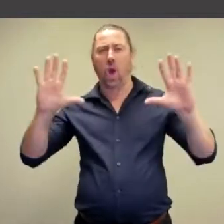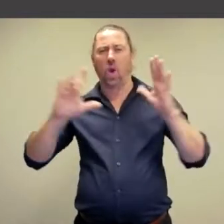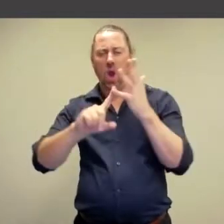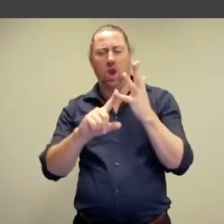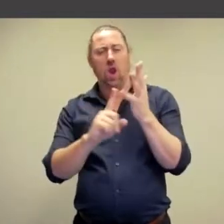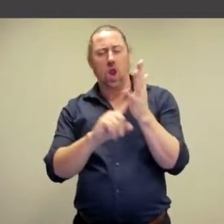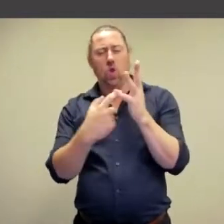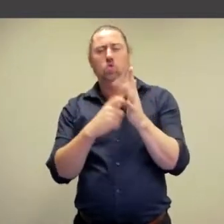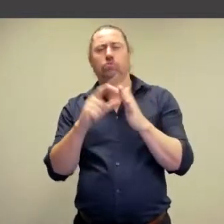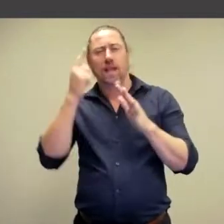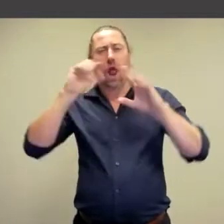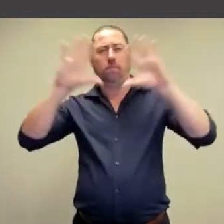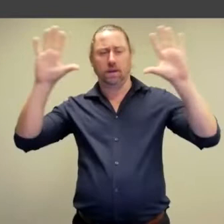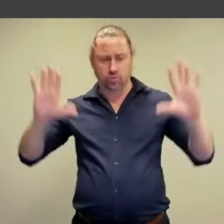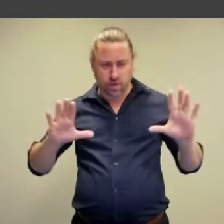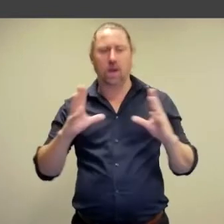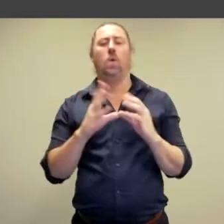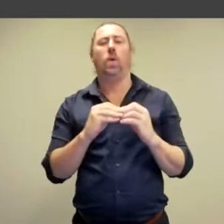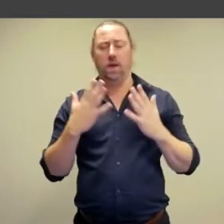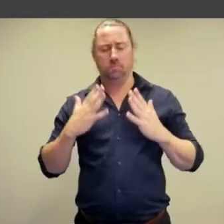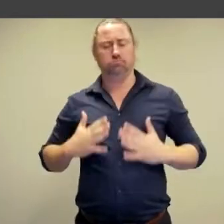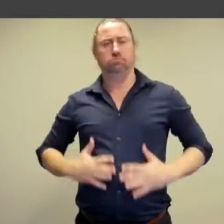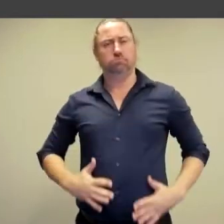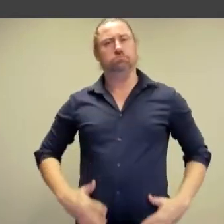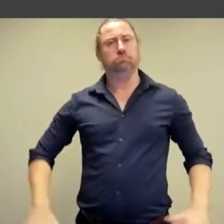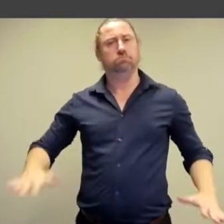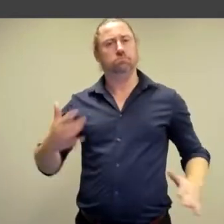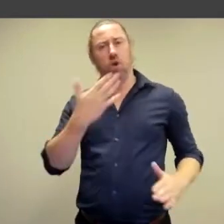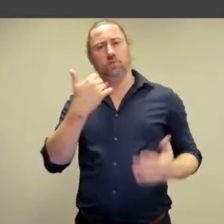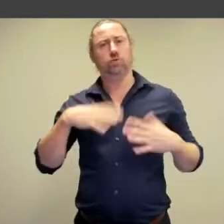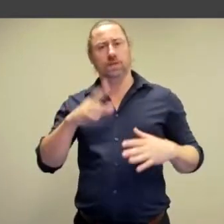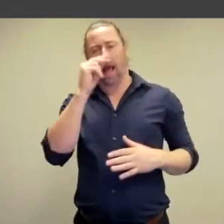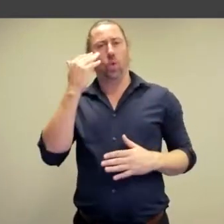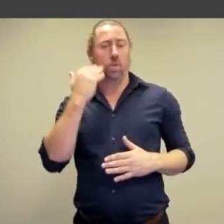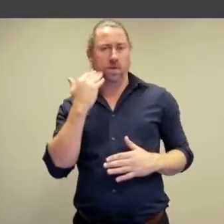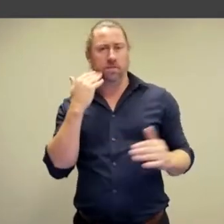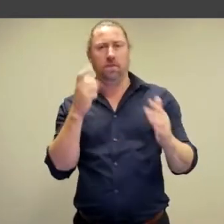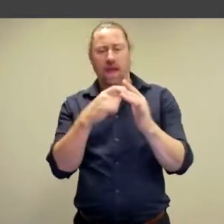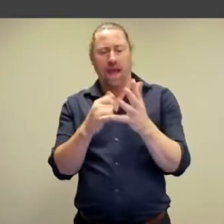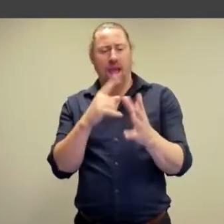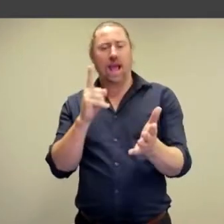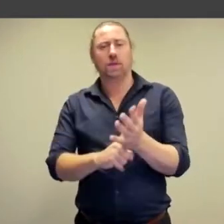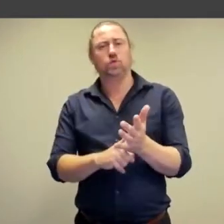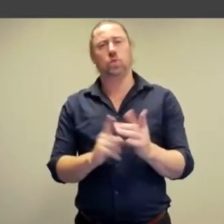with a finely manicured young woman,